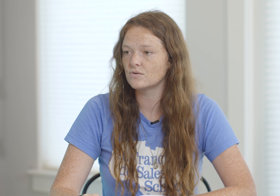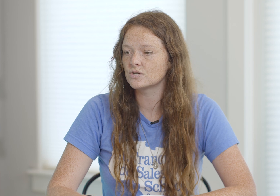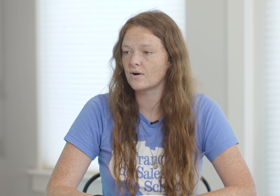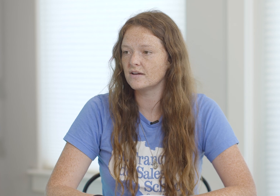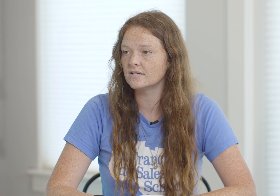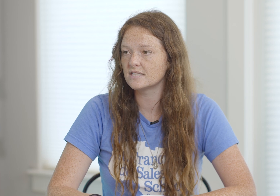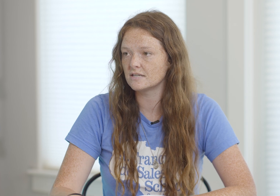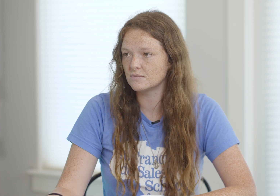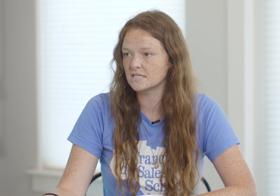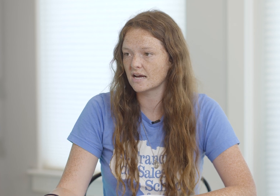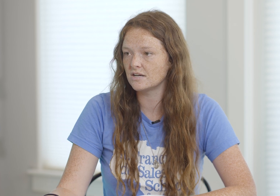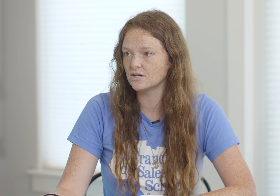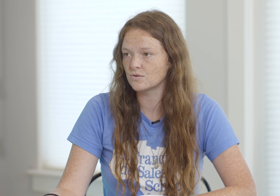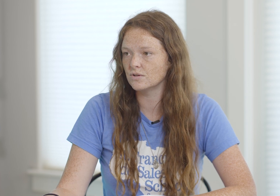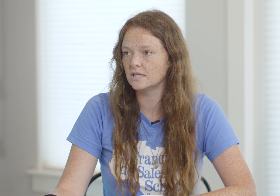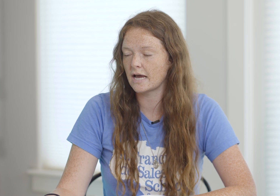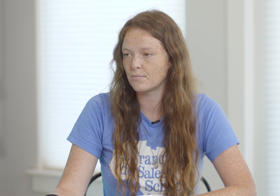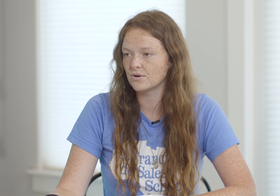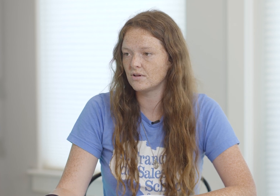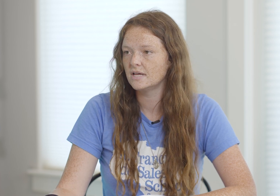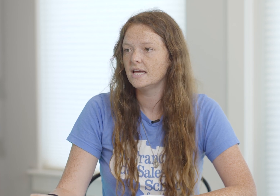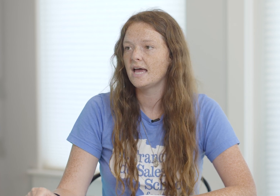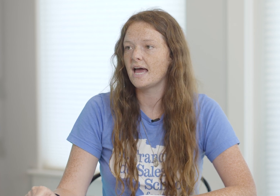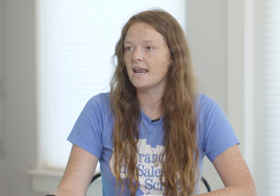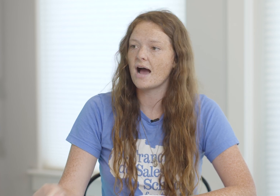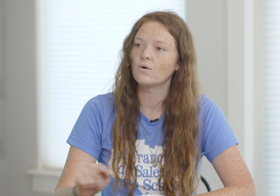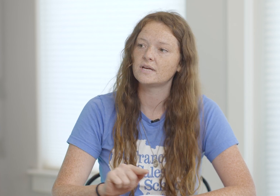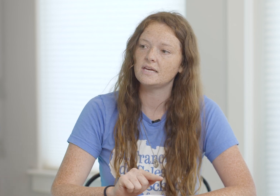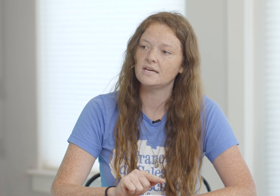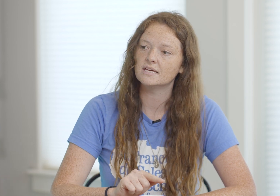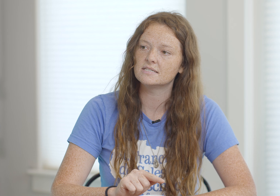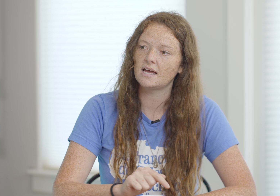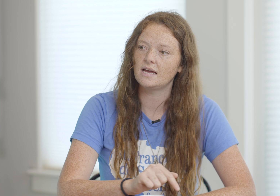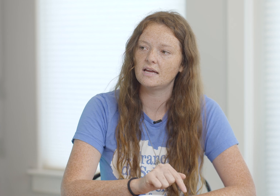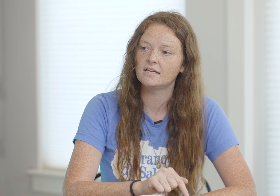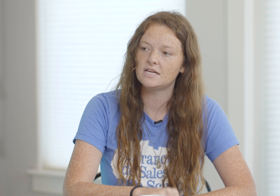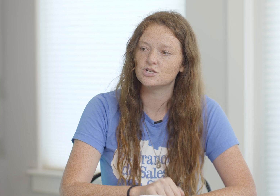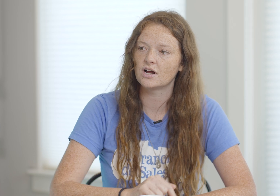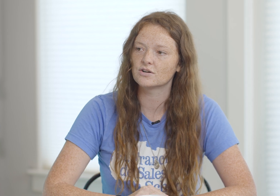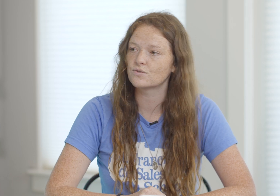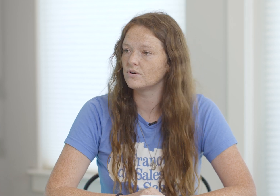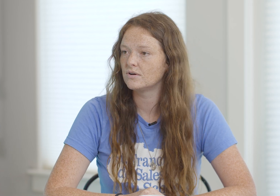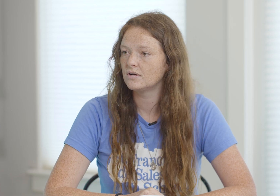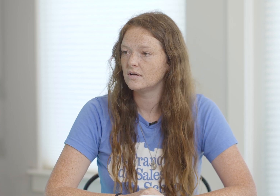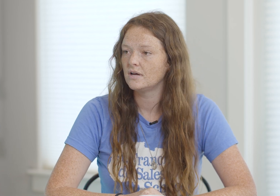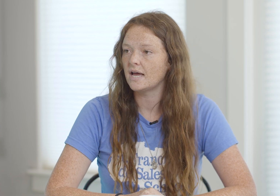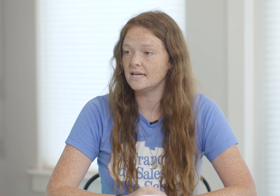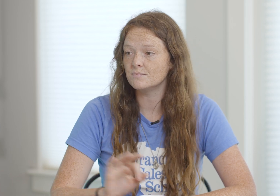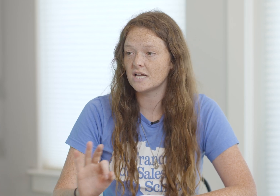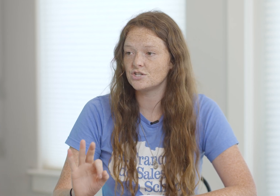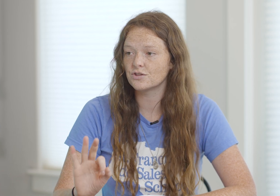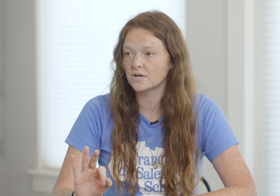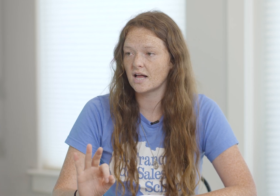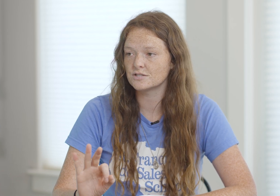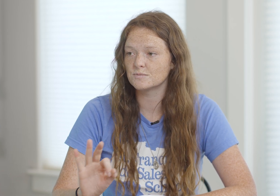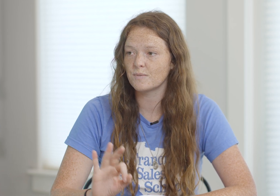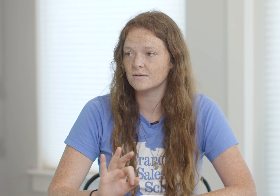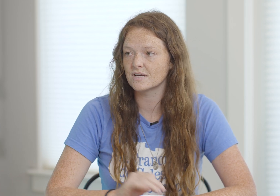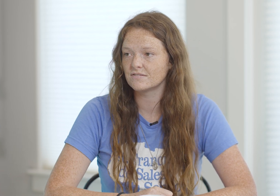So I sent him to secondary school in the capital and now he is a teacher at our school and he's managing three classrooms by himself.